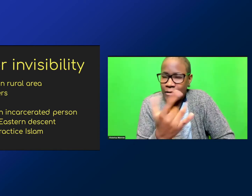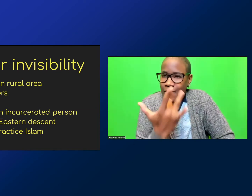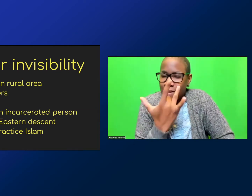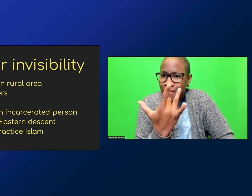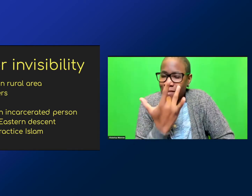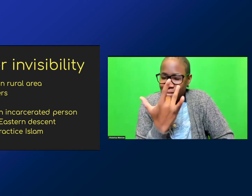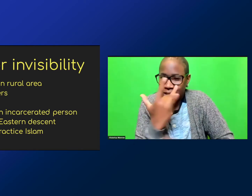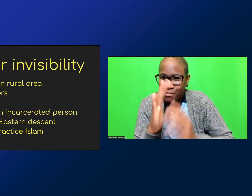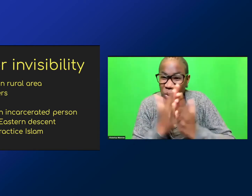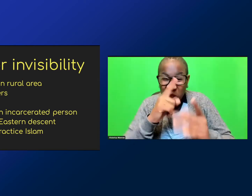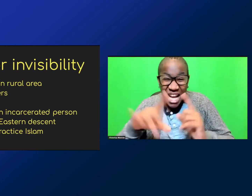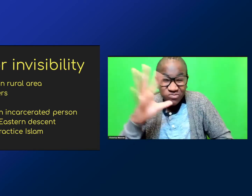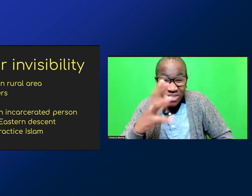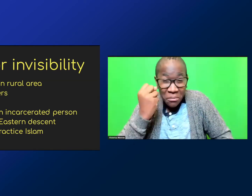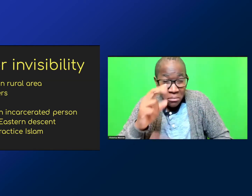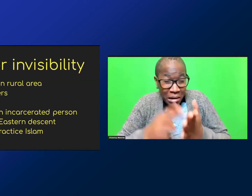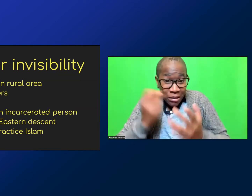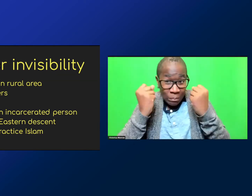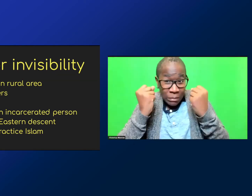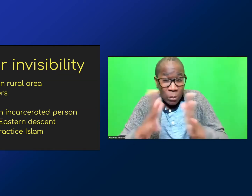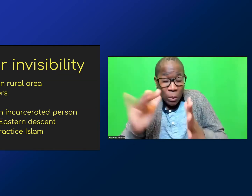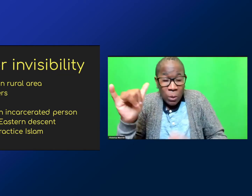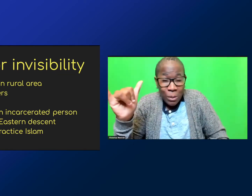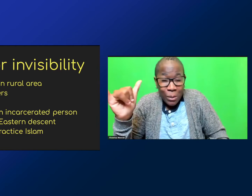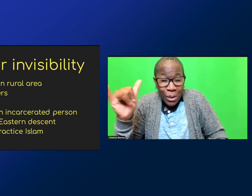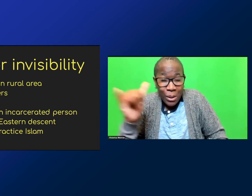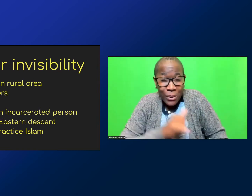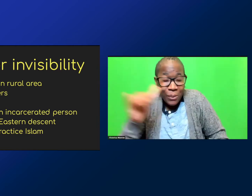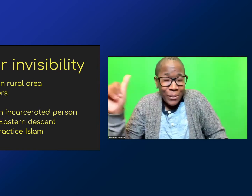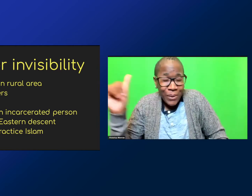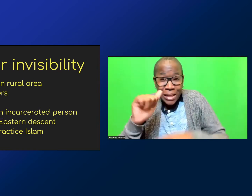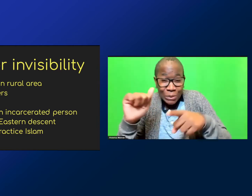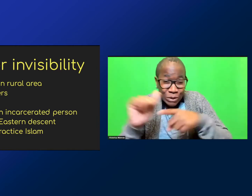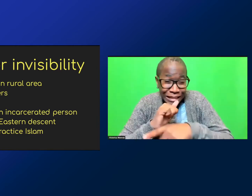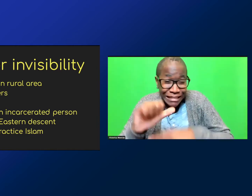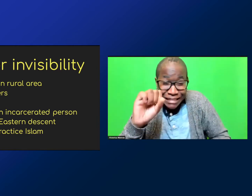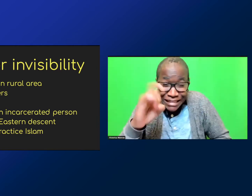relationship between the people and the characters for example many of us love and myself included